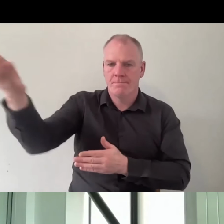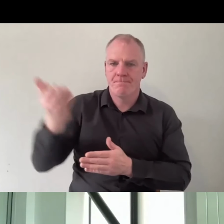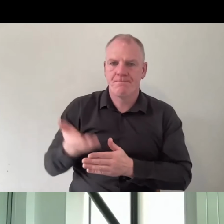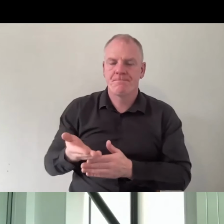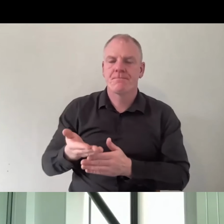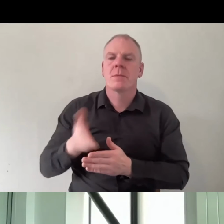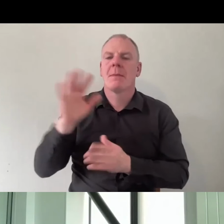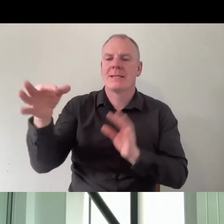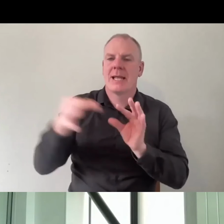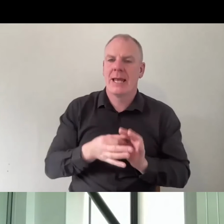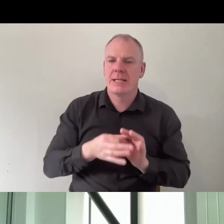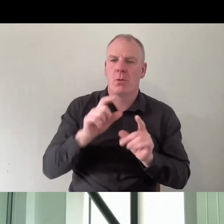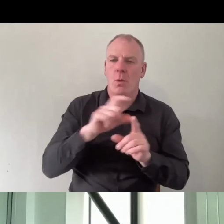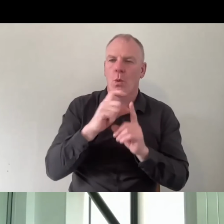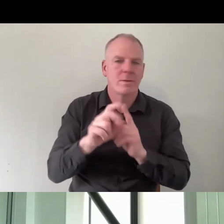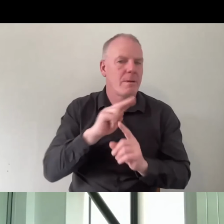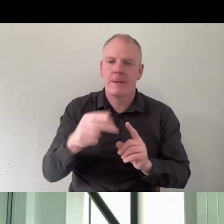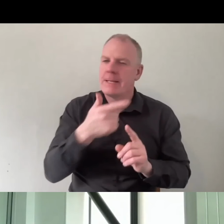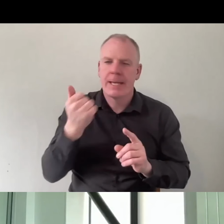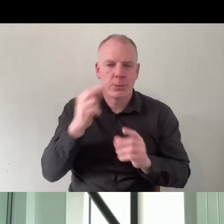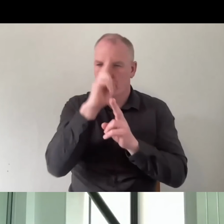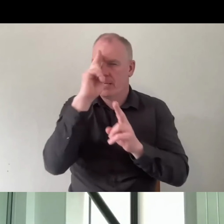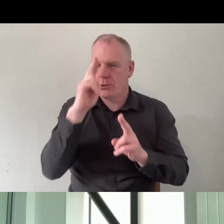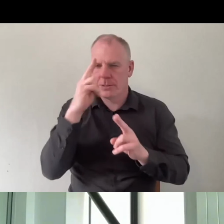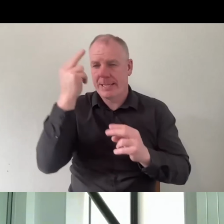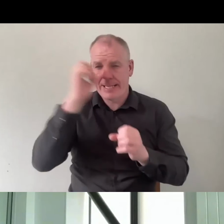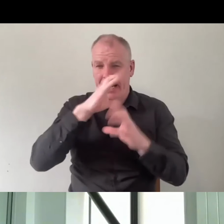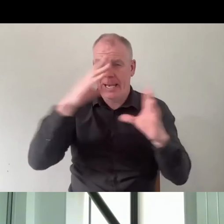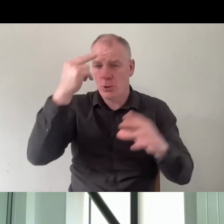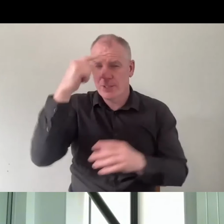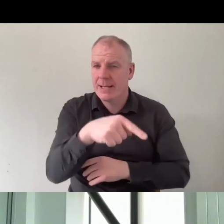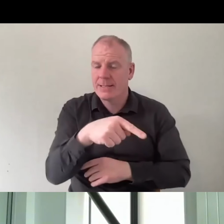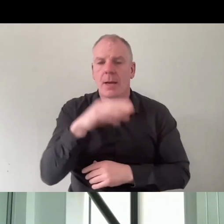it's not very straightforward. So, accessibility of cultural media content,